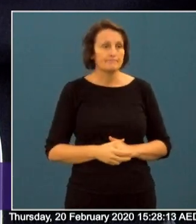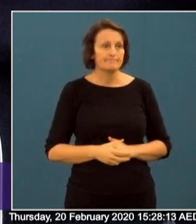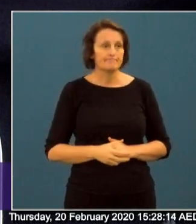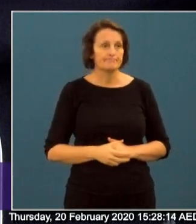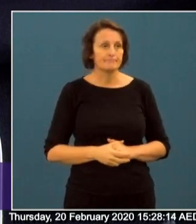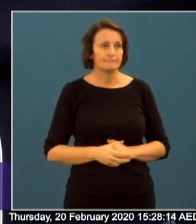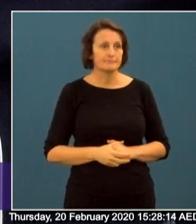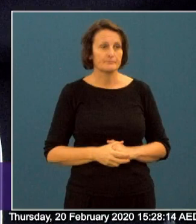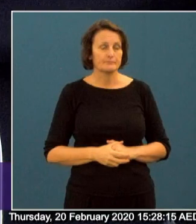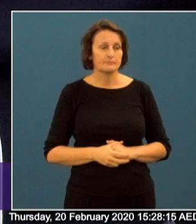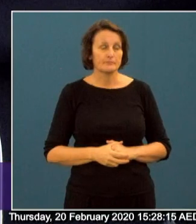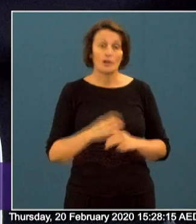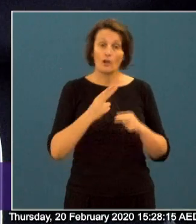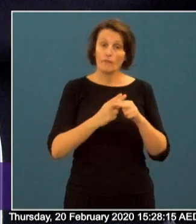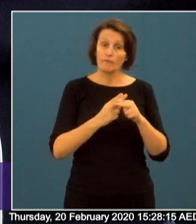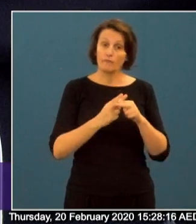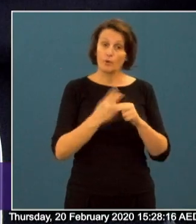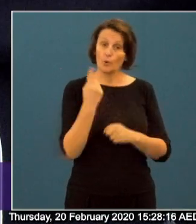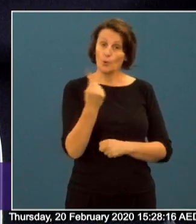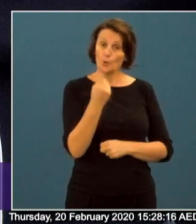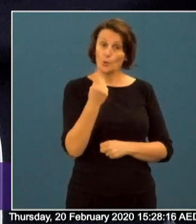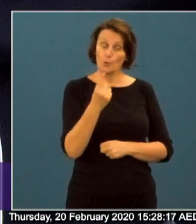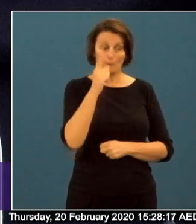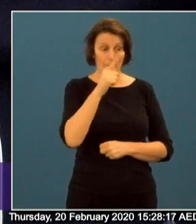the needs of people with intellectual disability by and large in the health